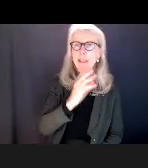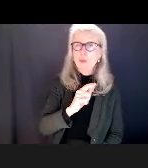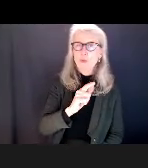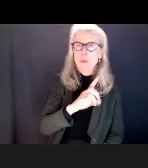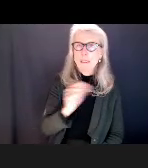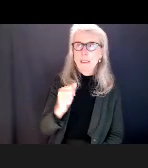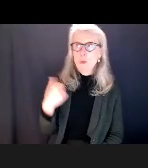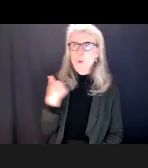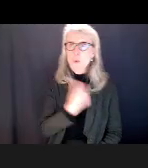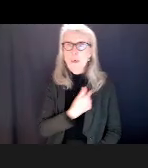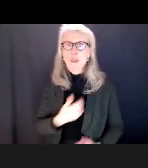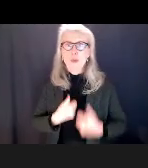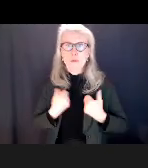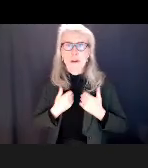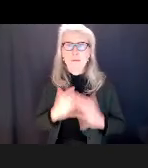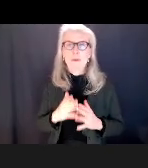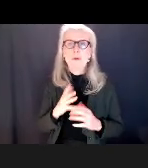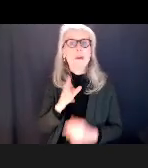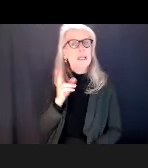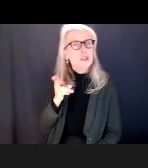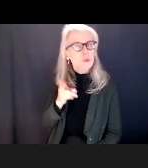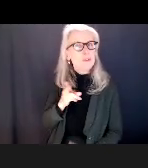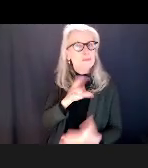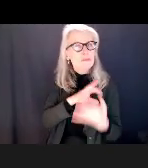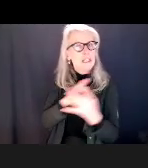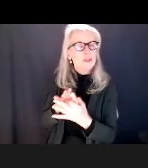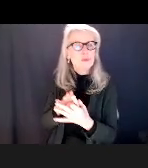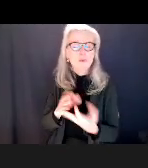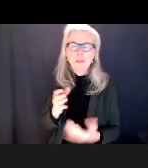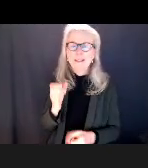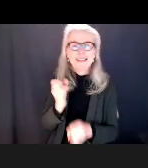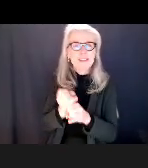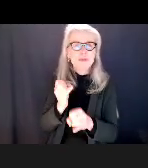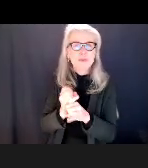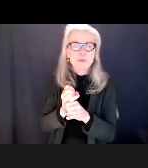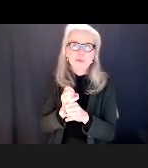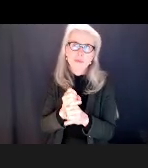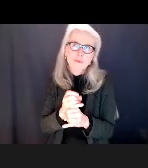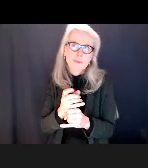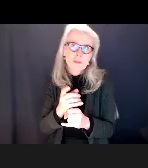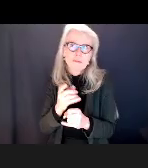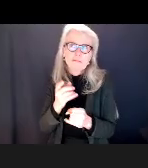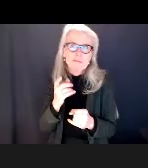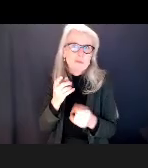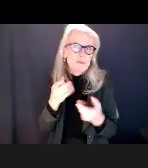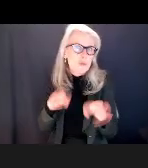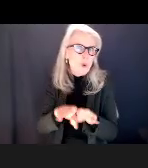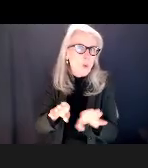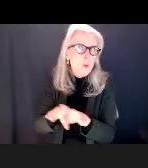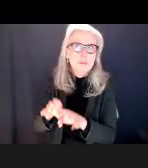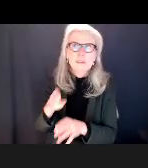with had histories tied to an institution that only shuttered its doors as recently as 2009.